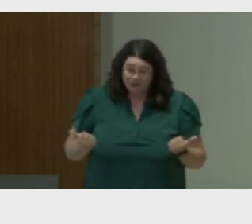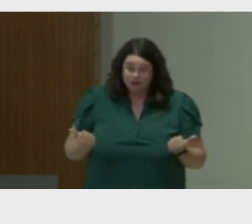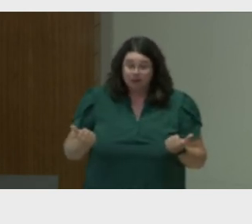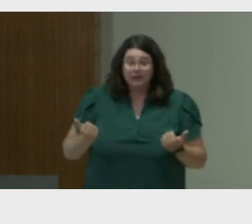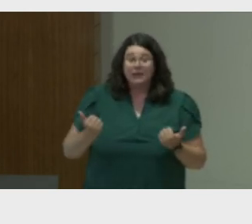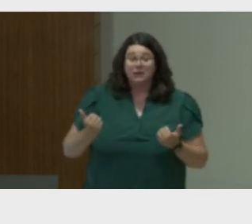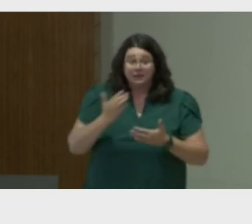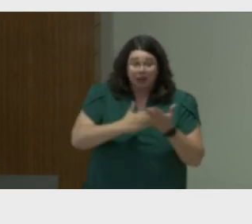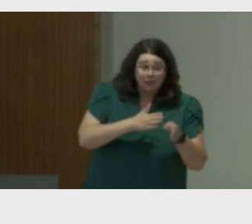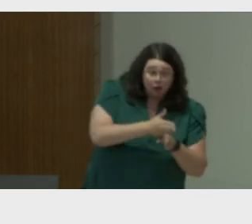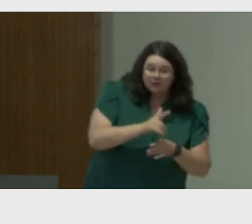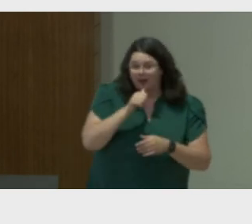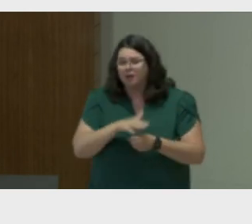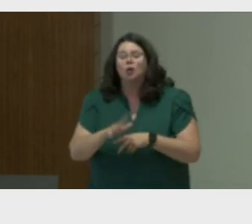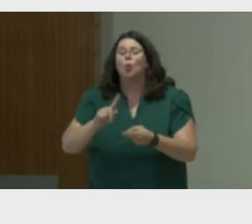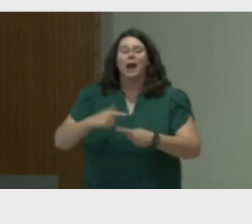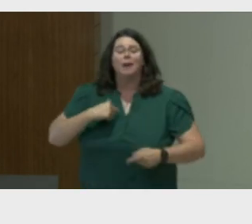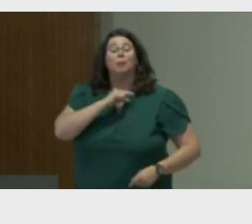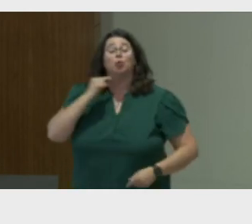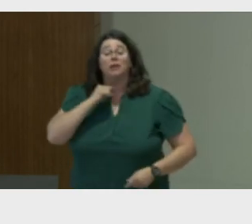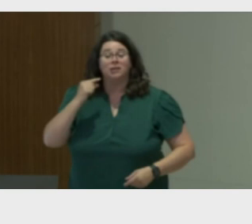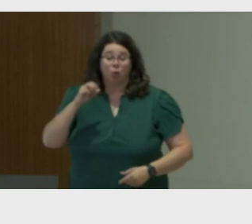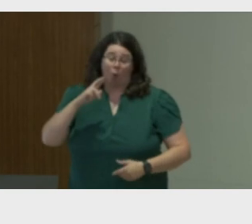When I am ministering as a priest or lawyer, for example,